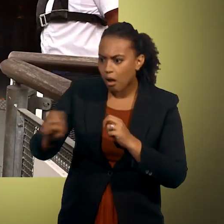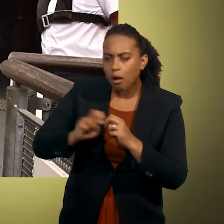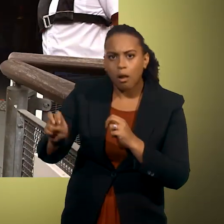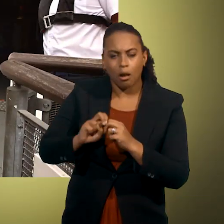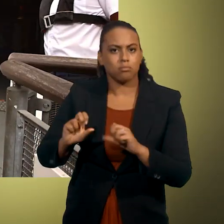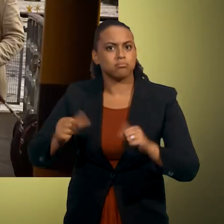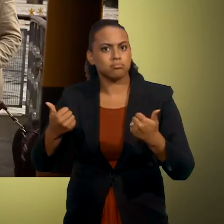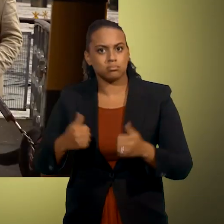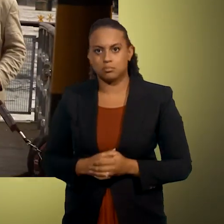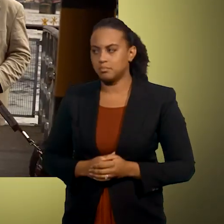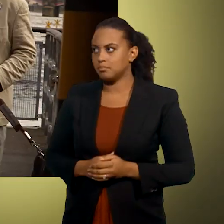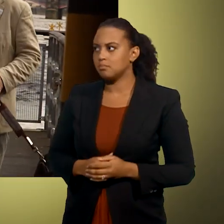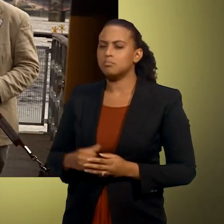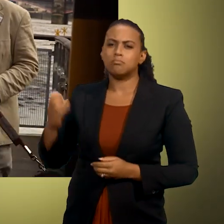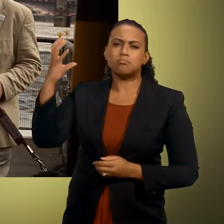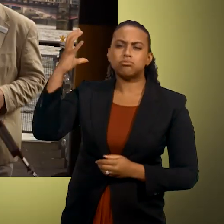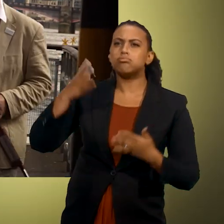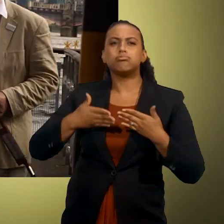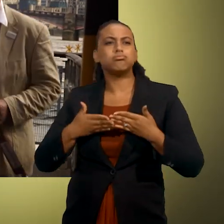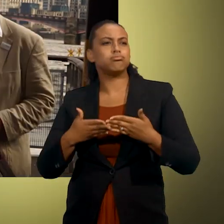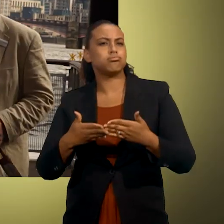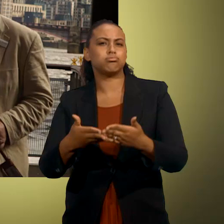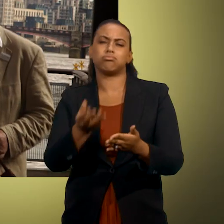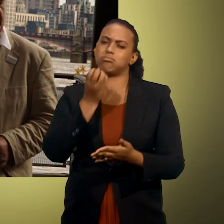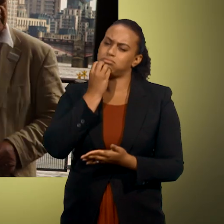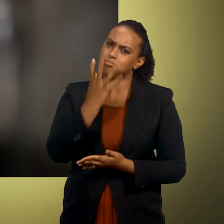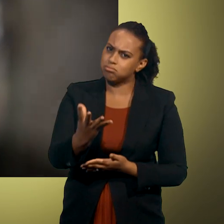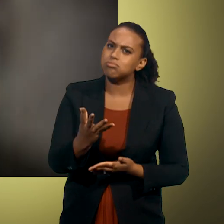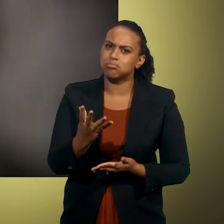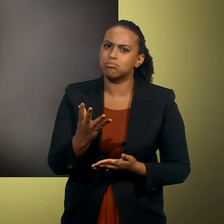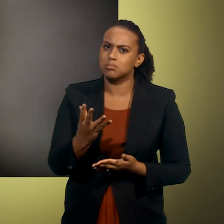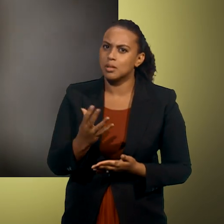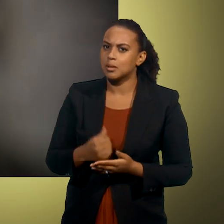When the weather is warm, I think arriving at Westminster by boat is pretty magical!